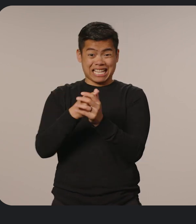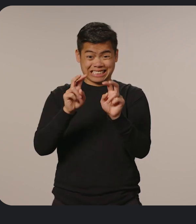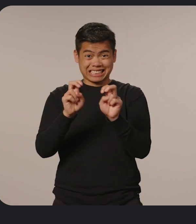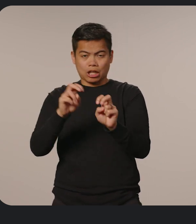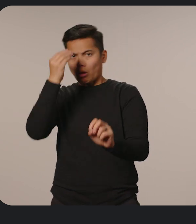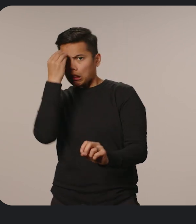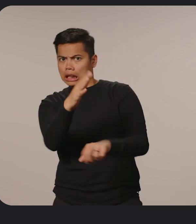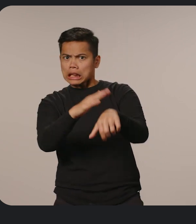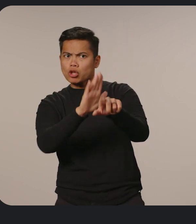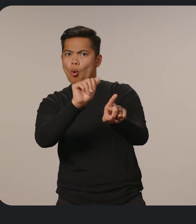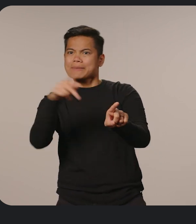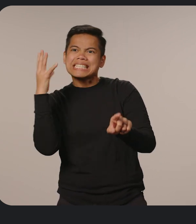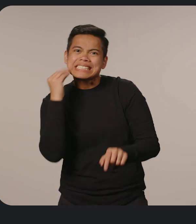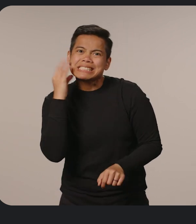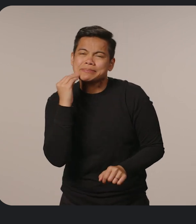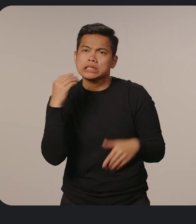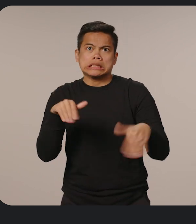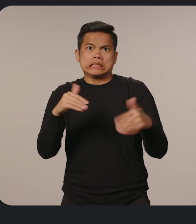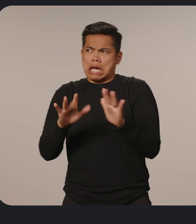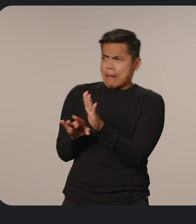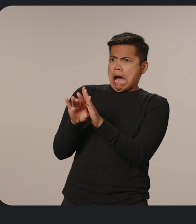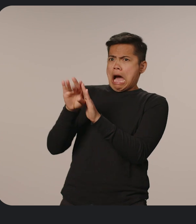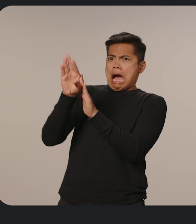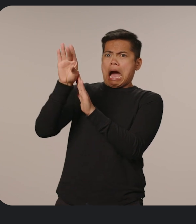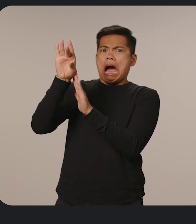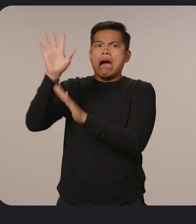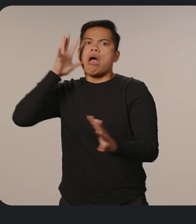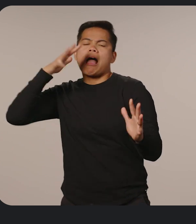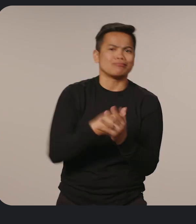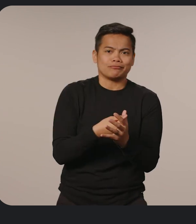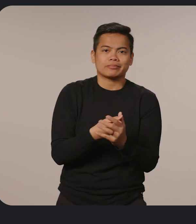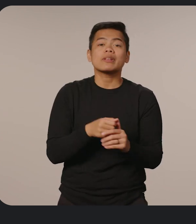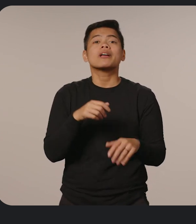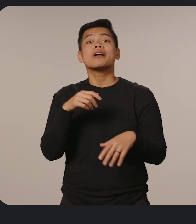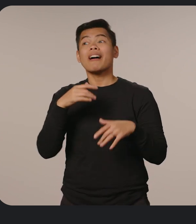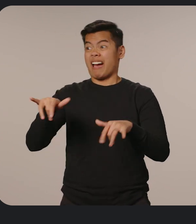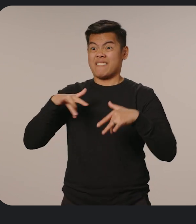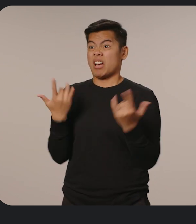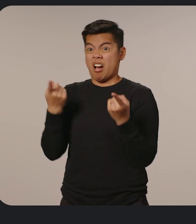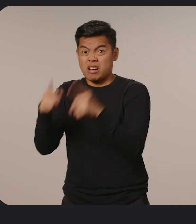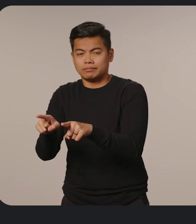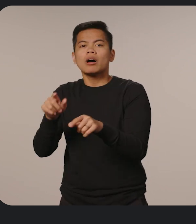to events from crashlytics informing you when your app experiences an unexpected